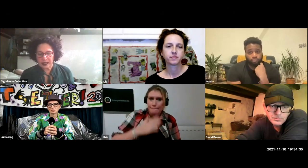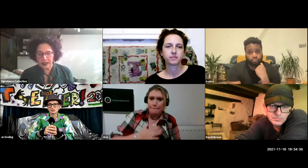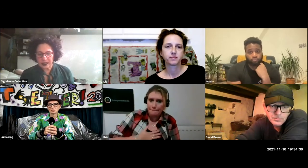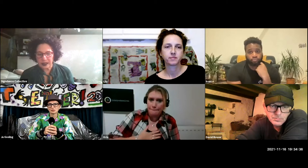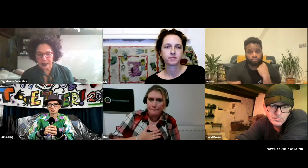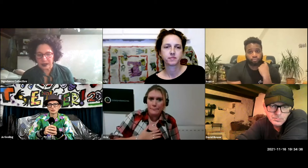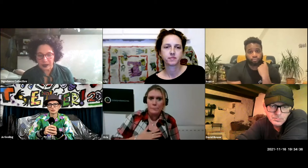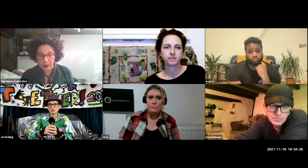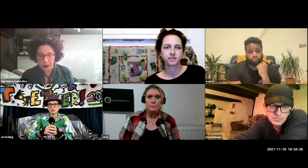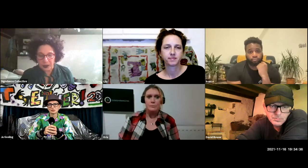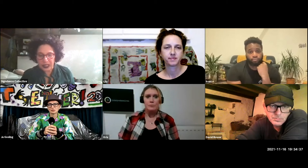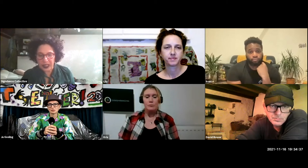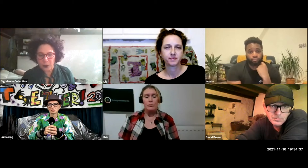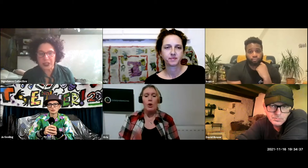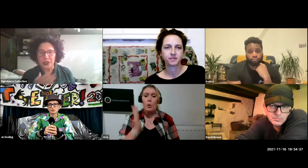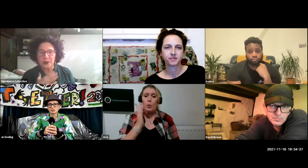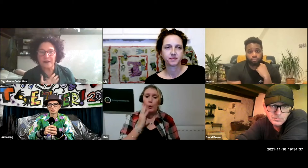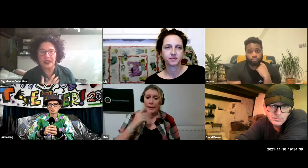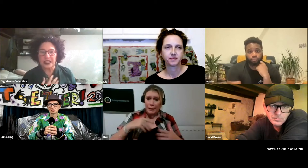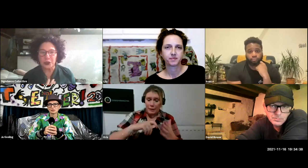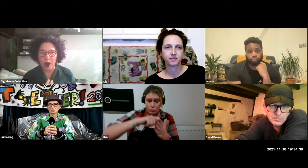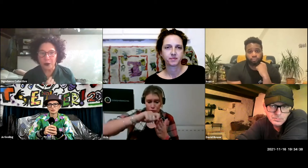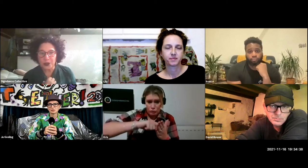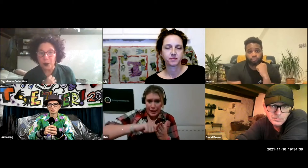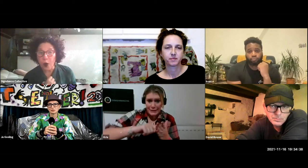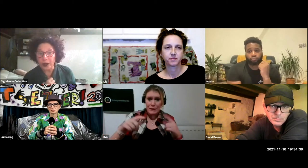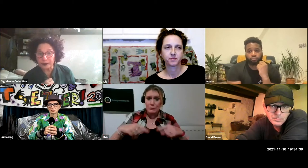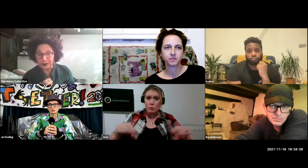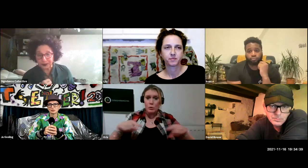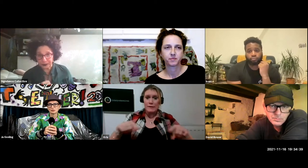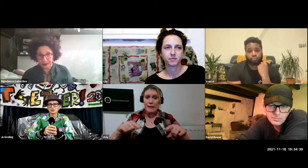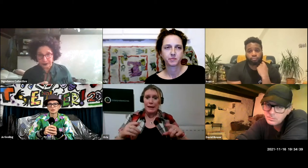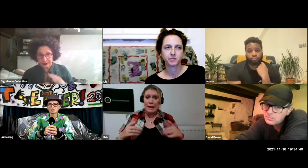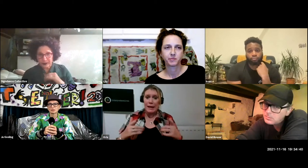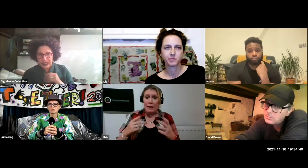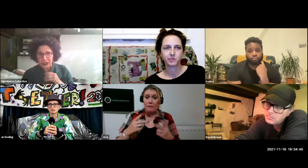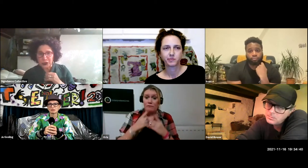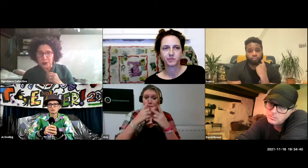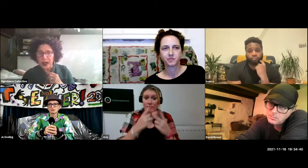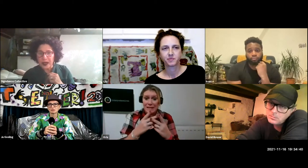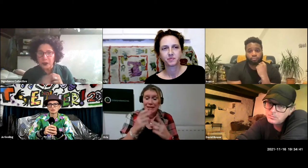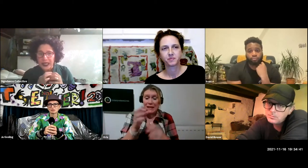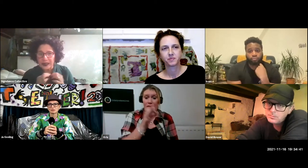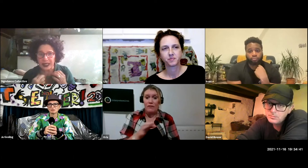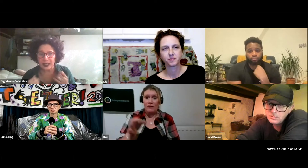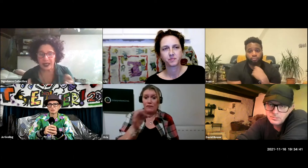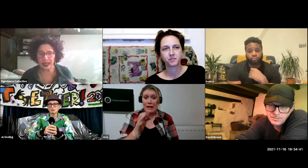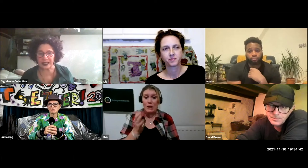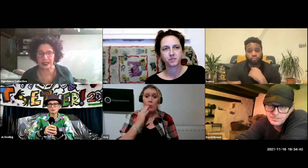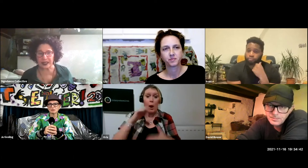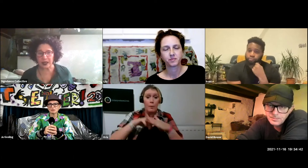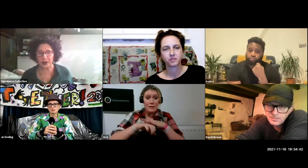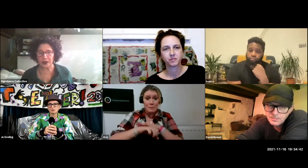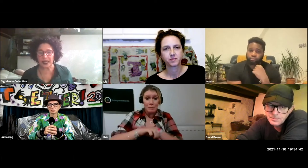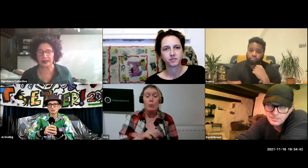ourselves over the summer, we had our entire carnival programme indoors with people making their own costumes in the kitchen, using kitchen recycling and